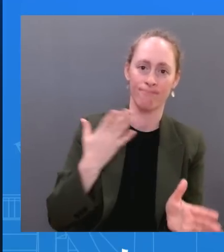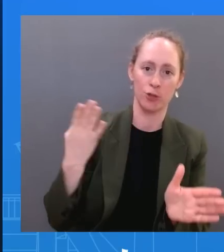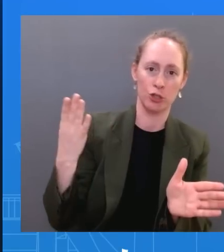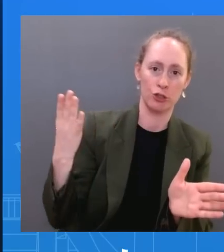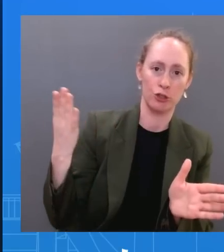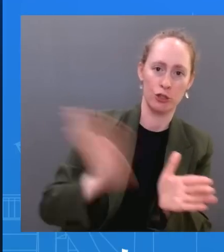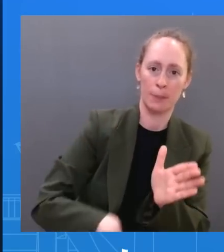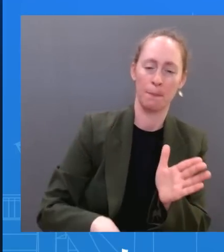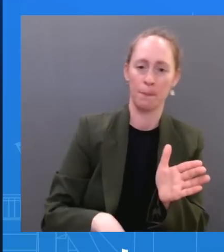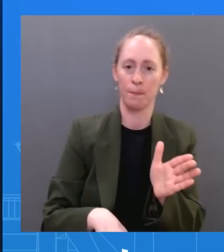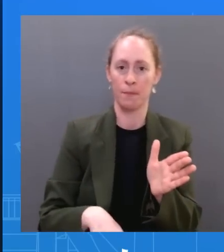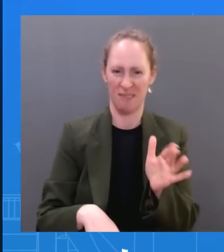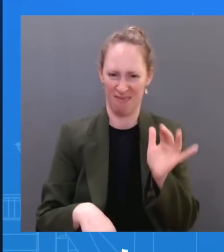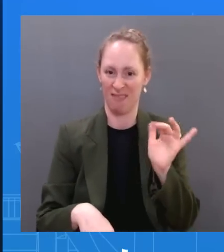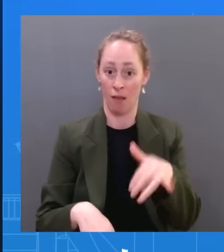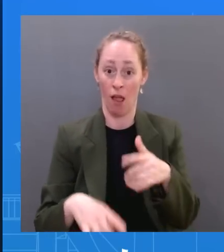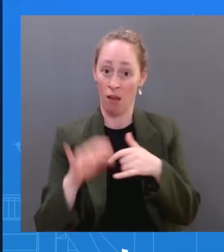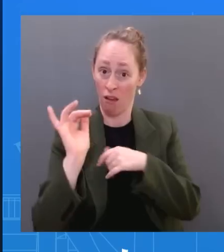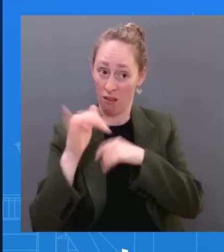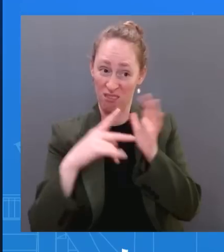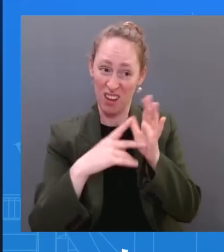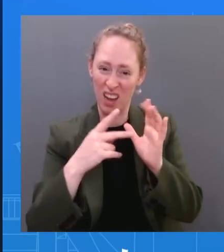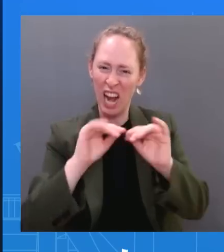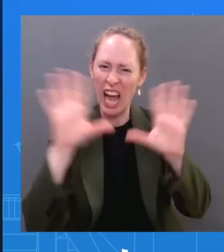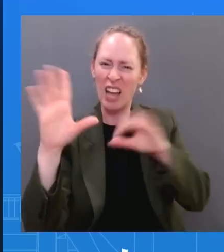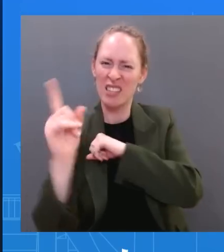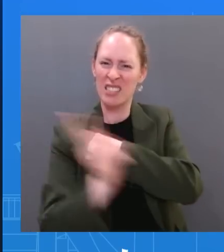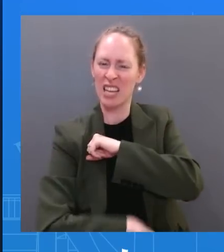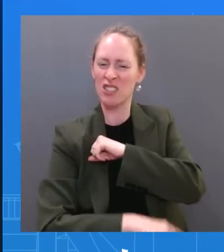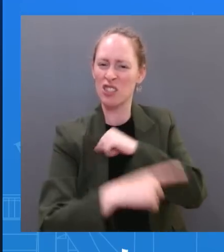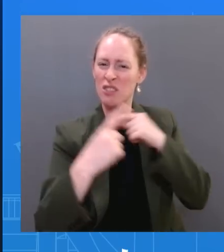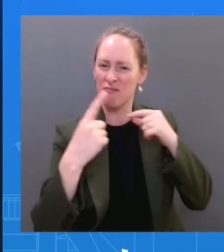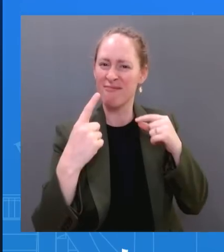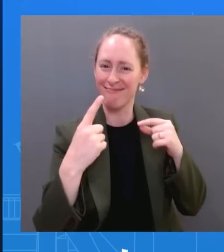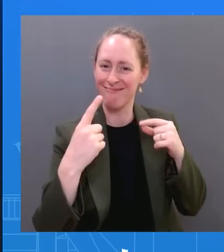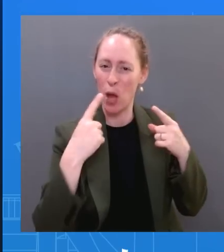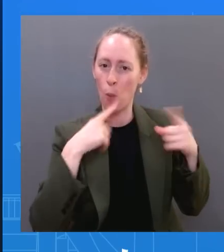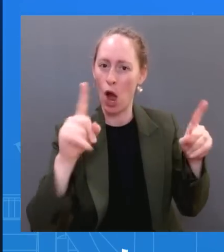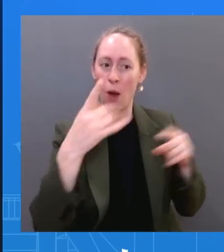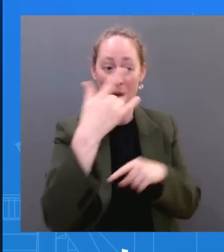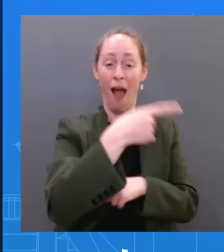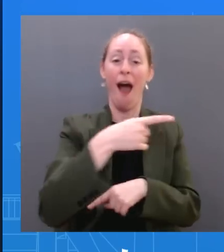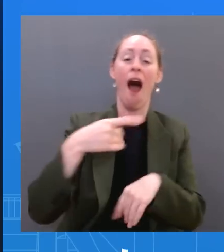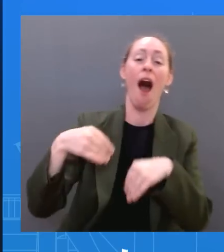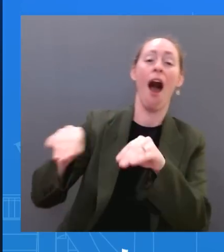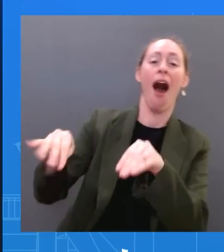And so, from our perspective -- I don't know about the specifics of what President Bolsonaro said today,